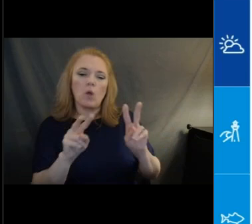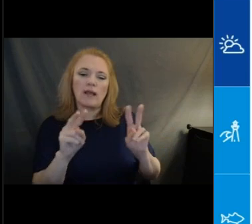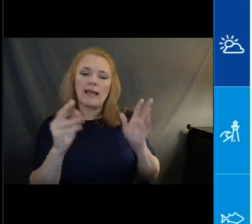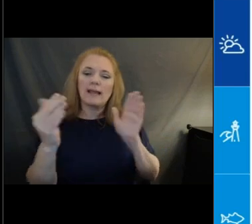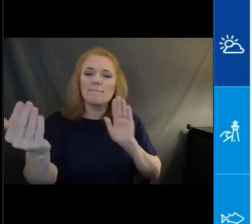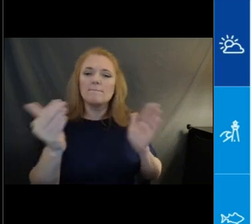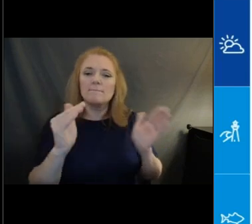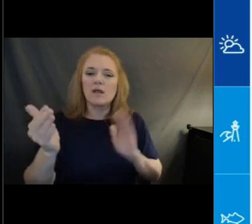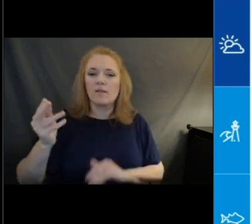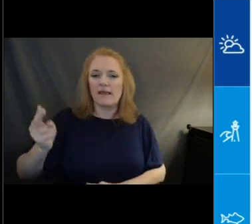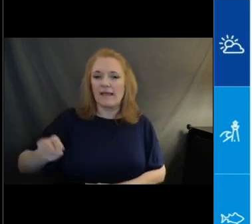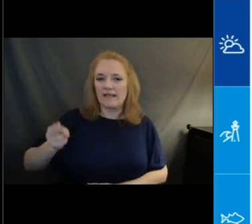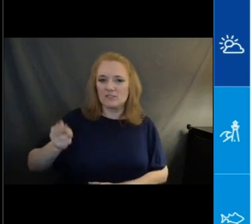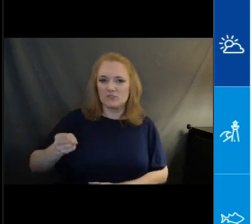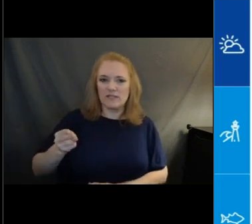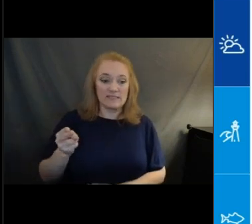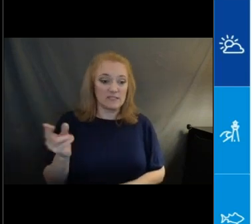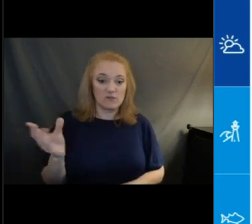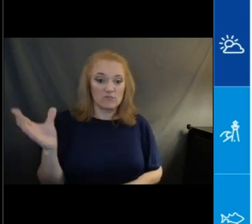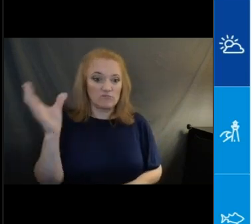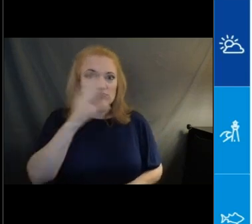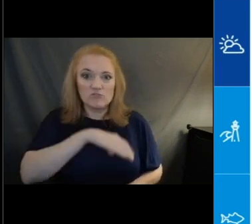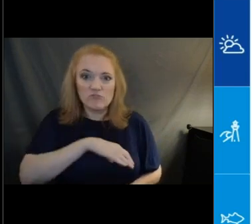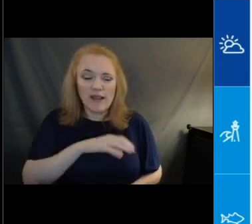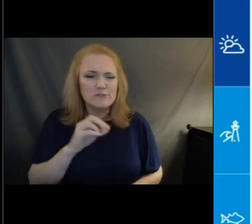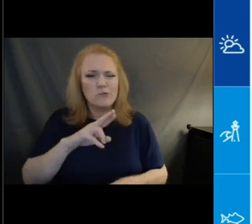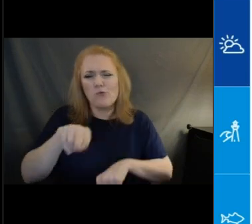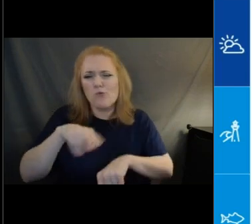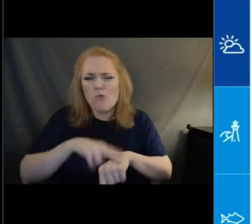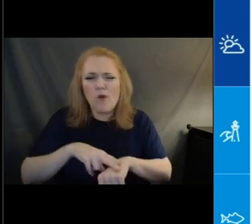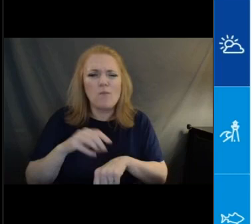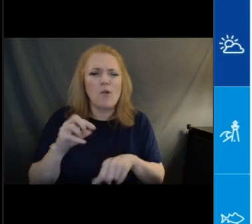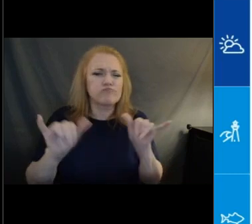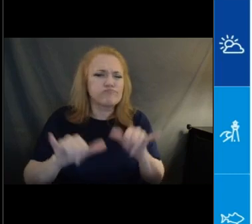in other words, how unusual, how many degrees above what we would normally expect for this